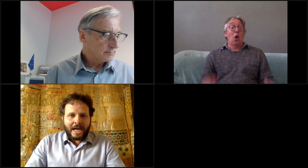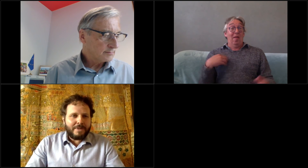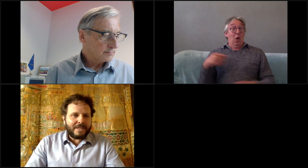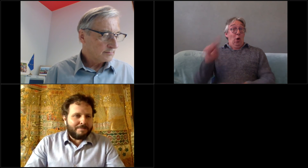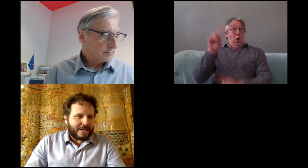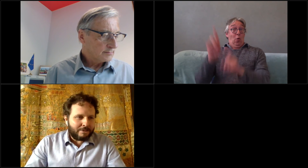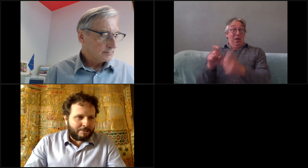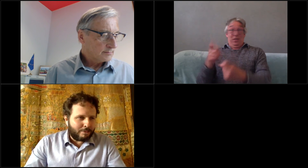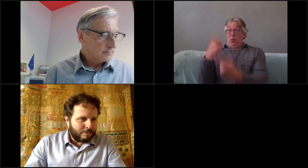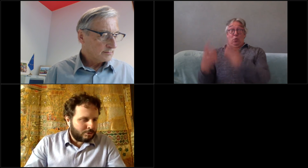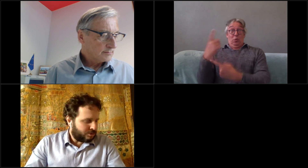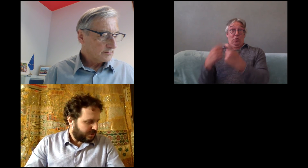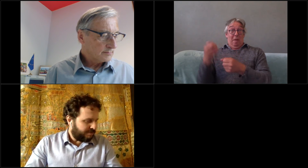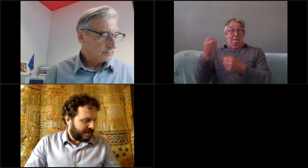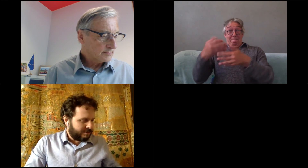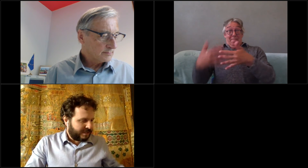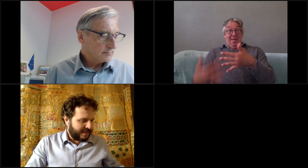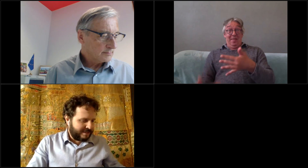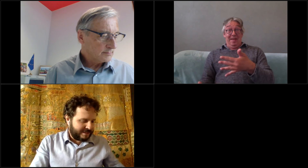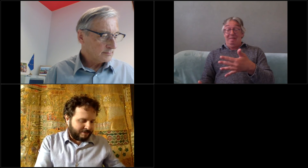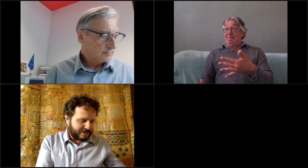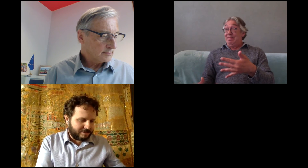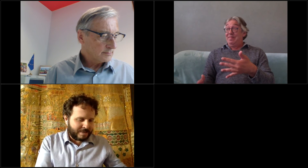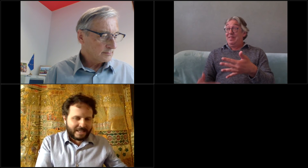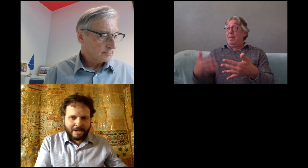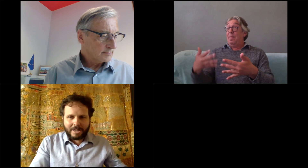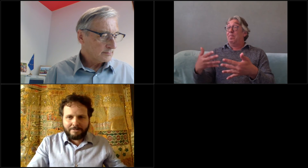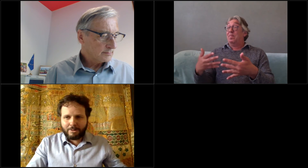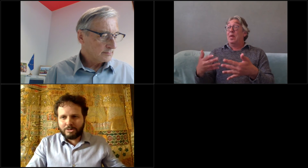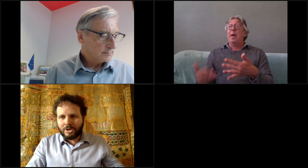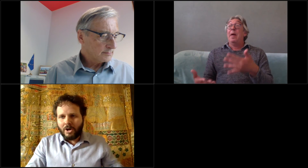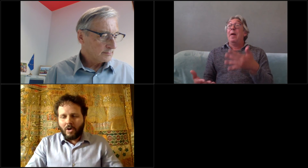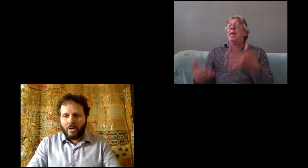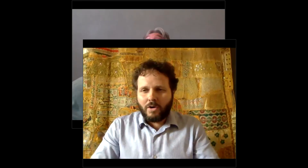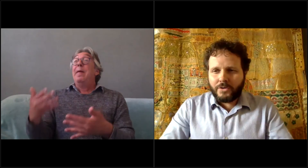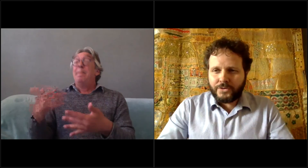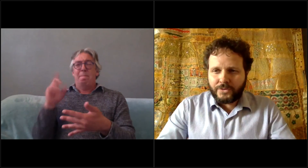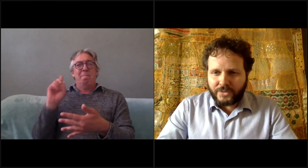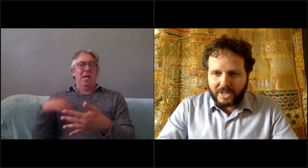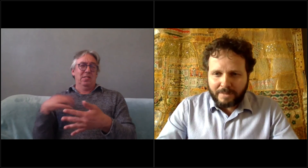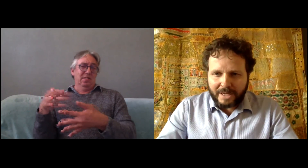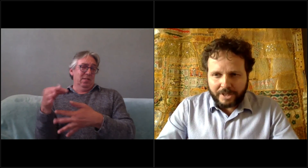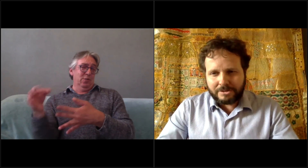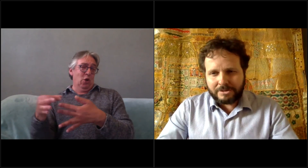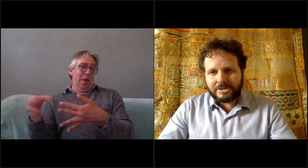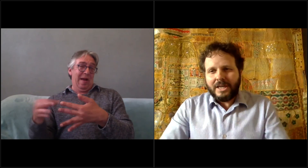I beg a pardon for those who I don't take their questions but I'm going to focus on three main questions.